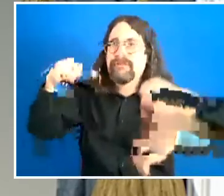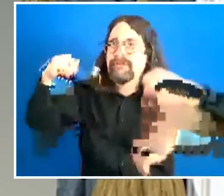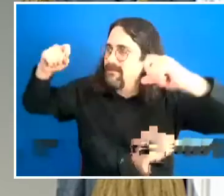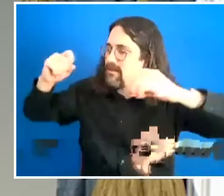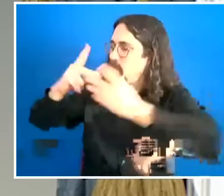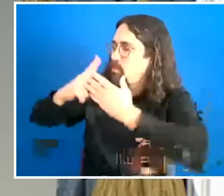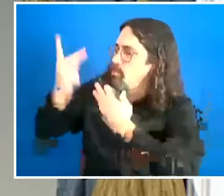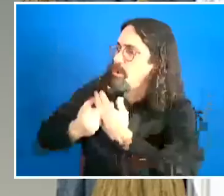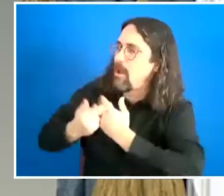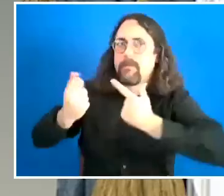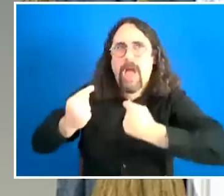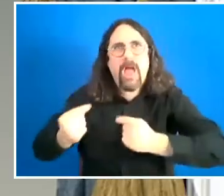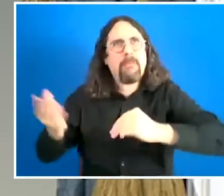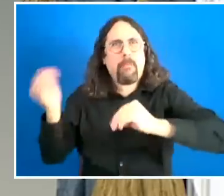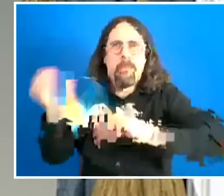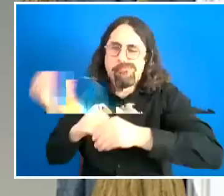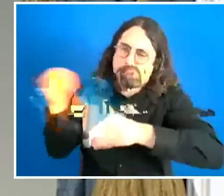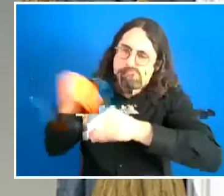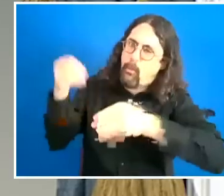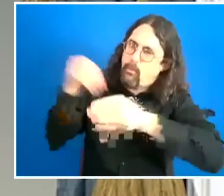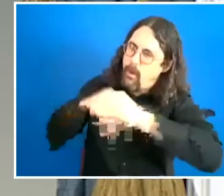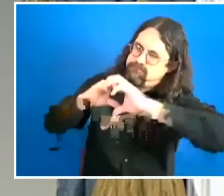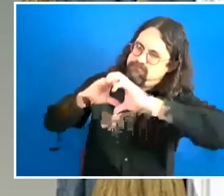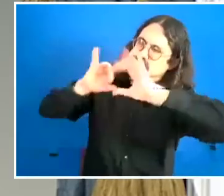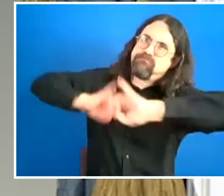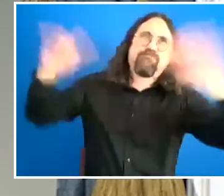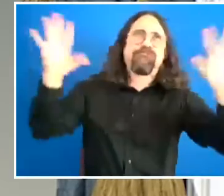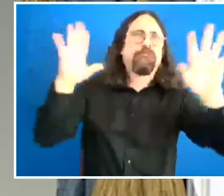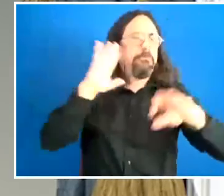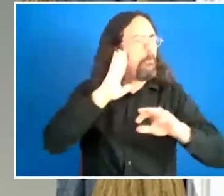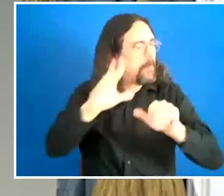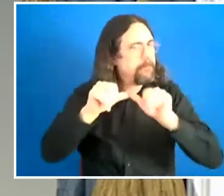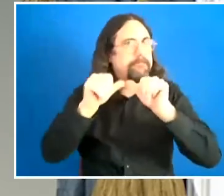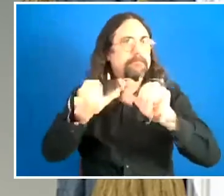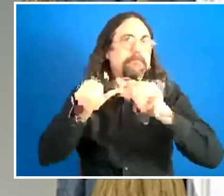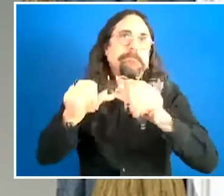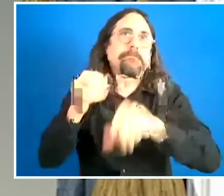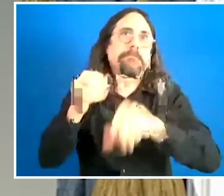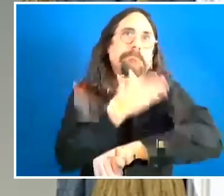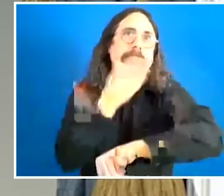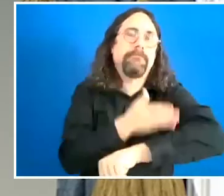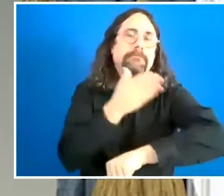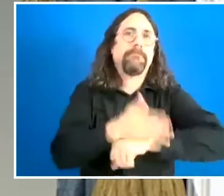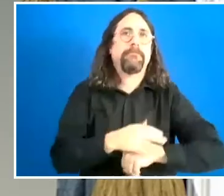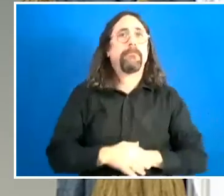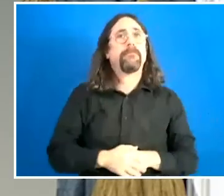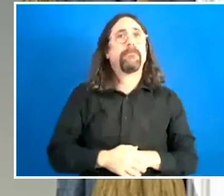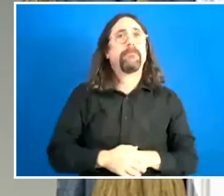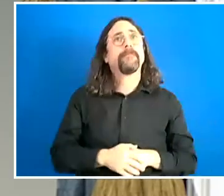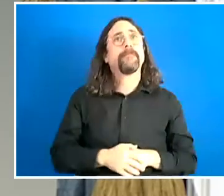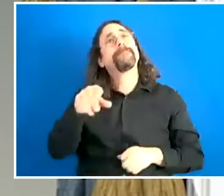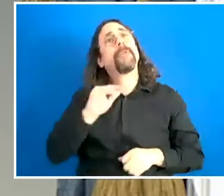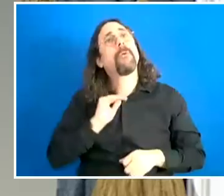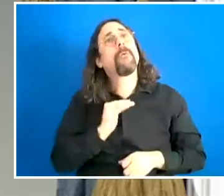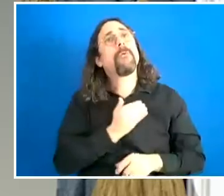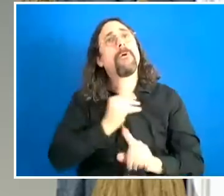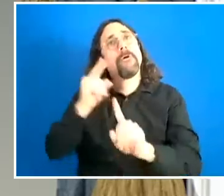CONTINUE TO MASTER THE STANDARDS. THAT'S GOING TO BE THE CORNER STONE OF -- THAT IS THE CORNER